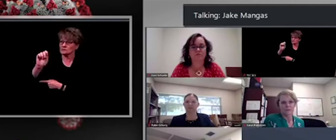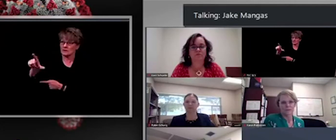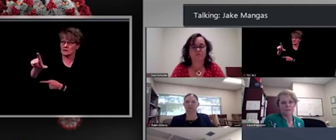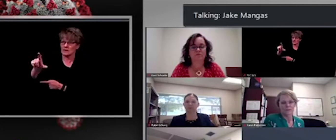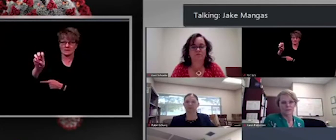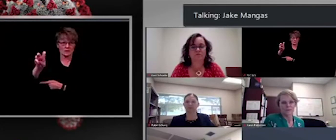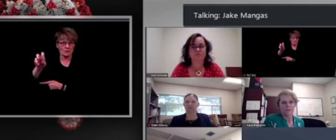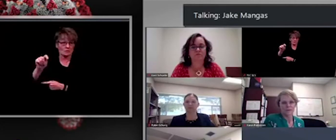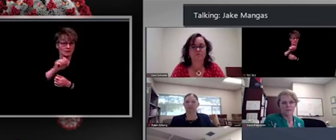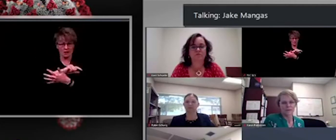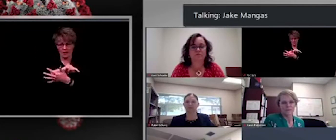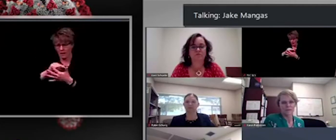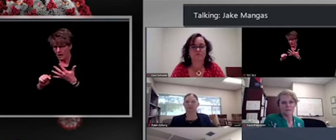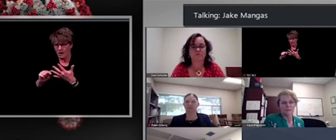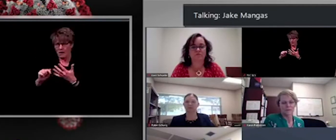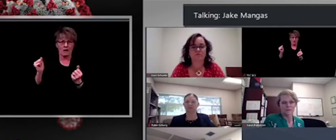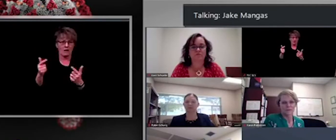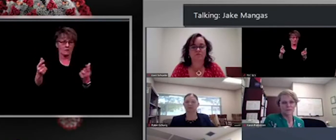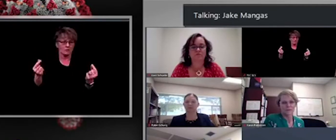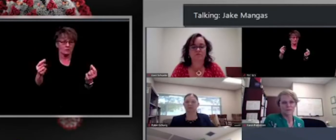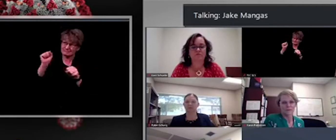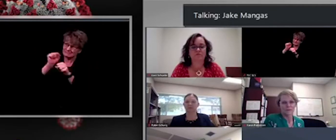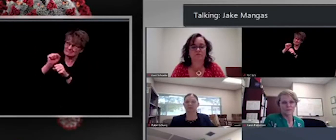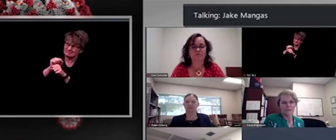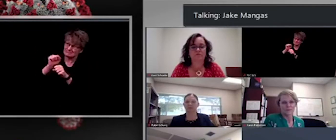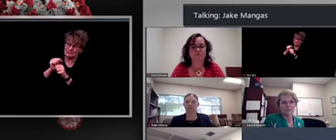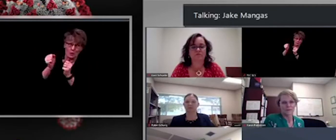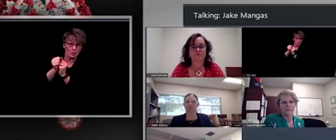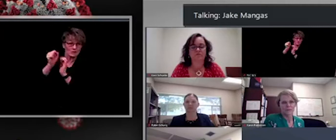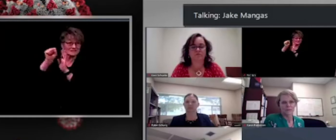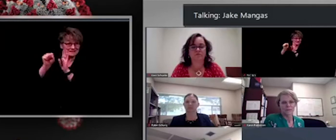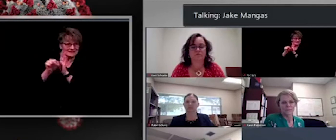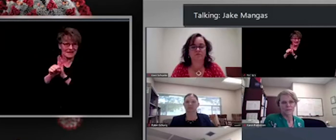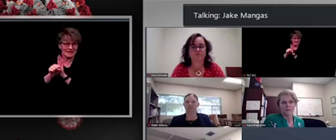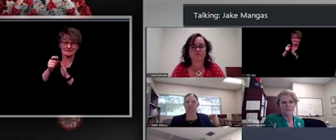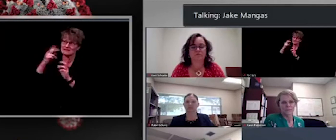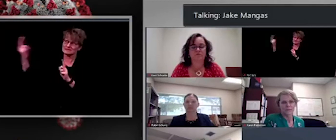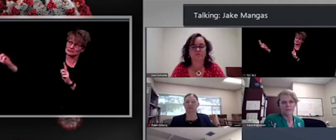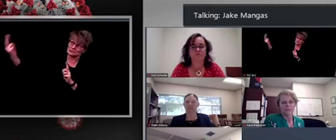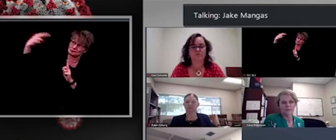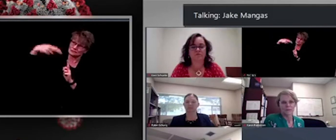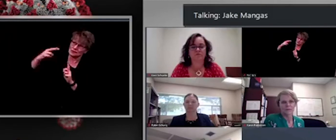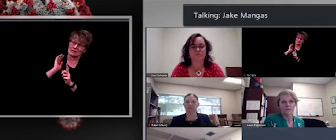level to convince them to see it our way and to remain in the red tier. That was one of